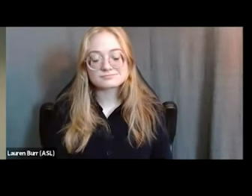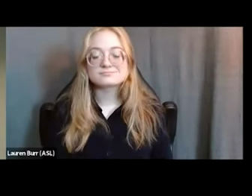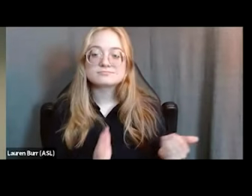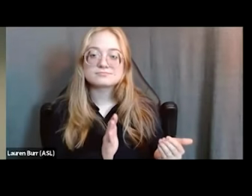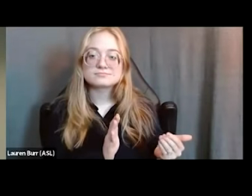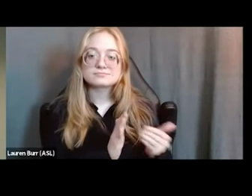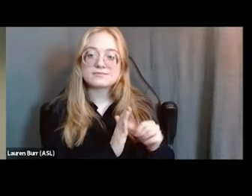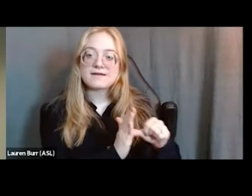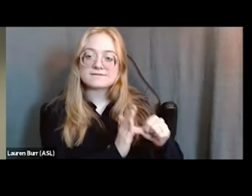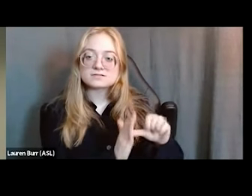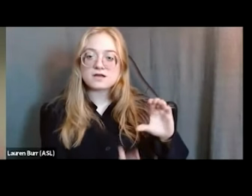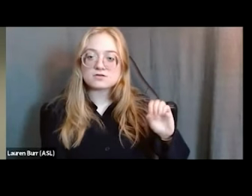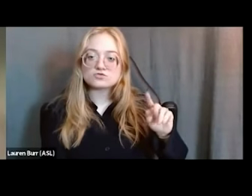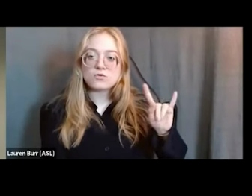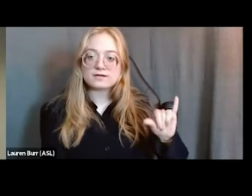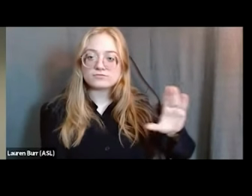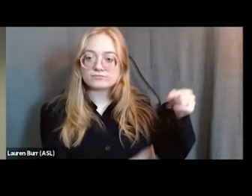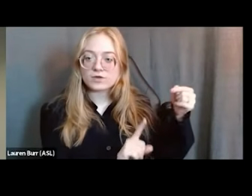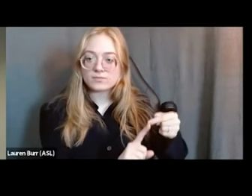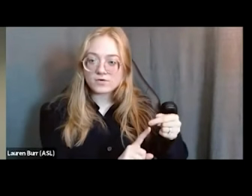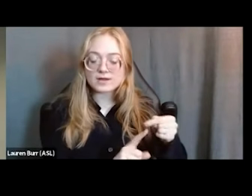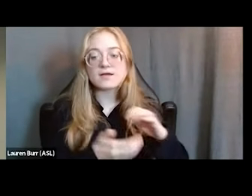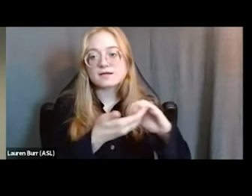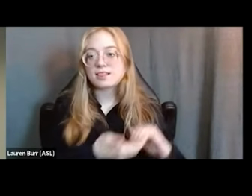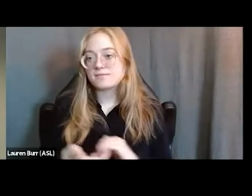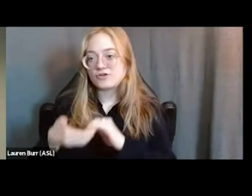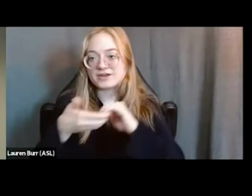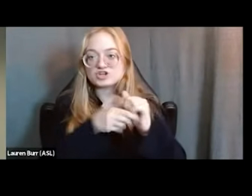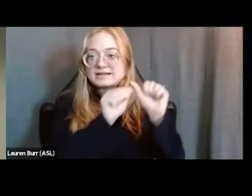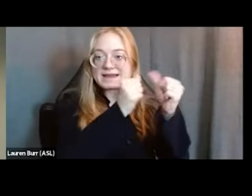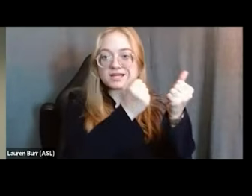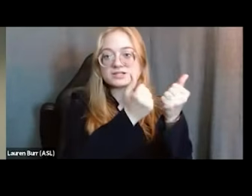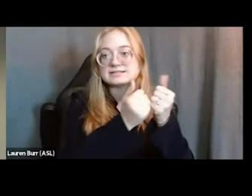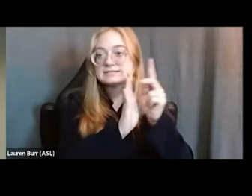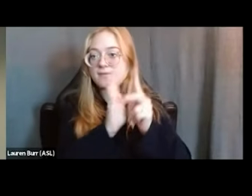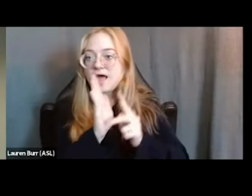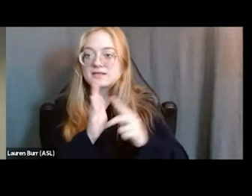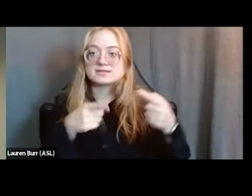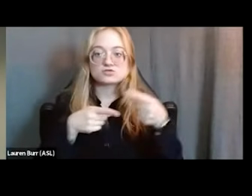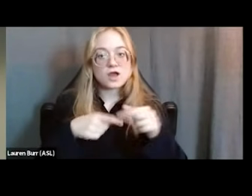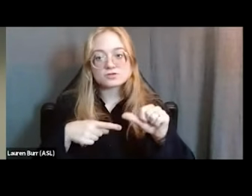really needing just collaboration across all of these different entities and sectors. Cross-training, as she mentioned,